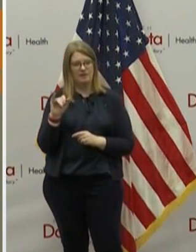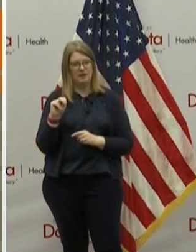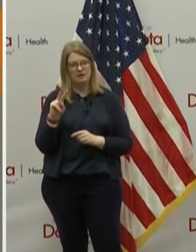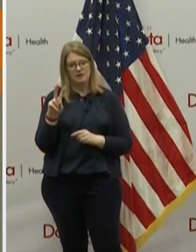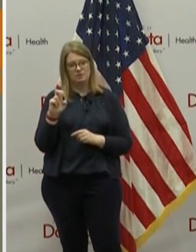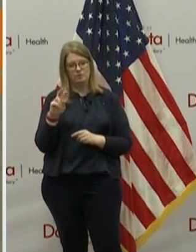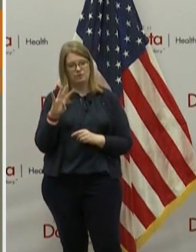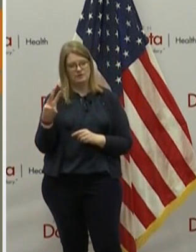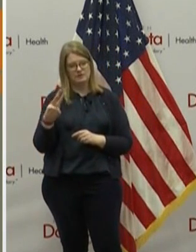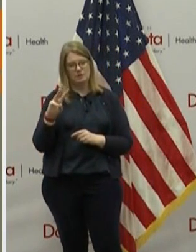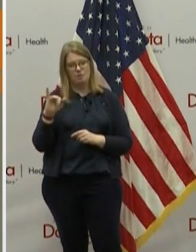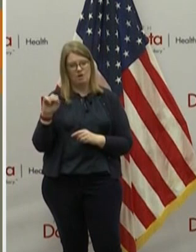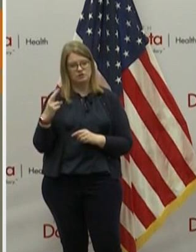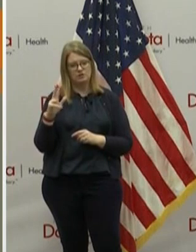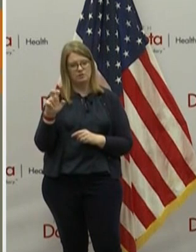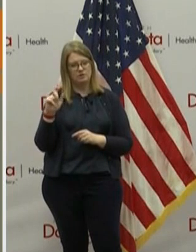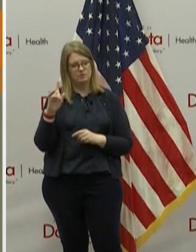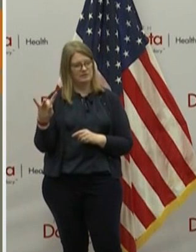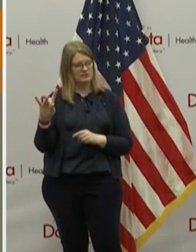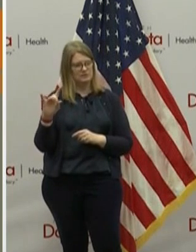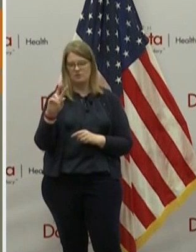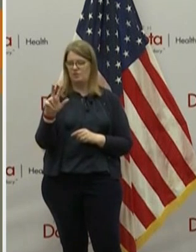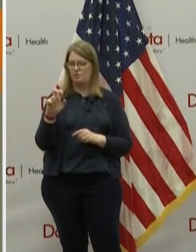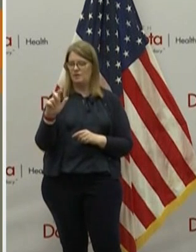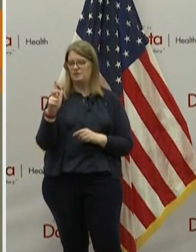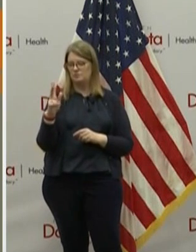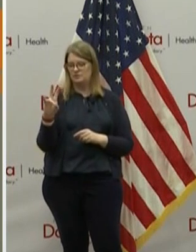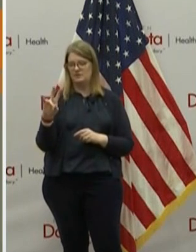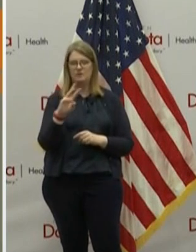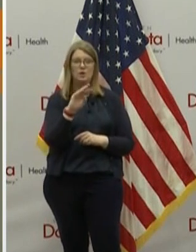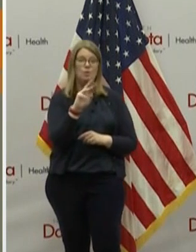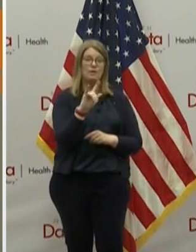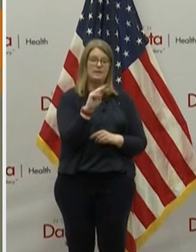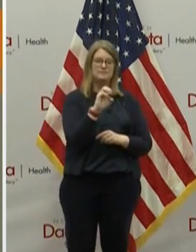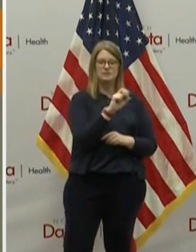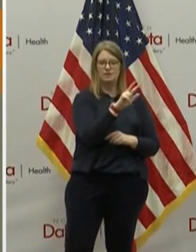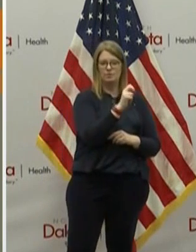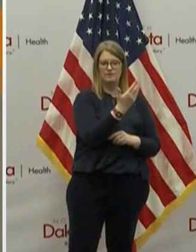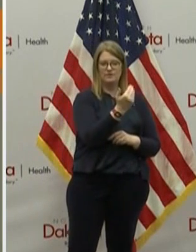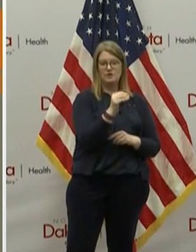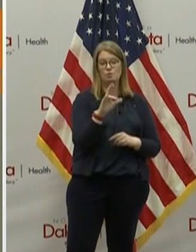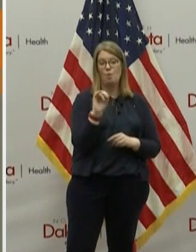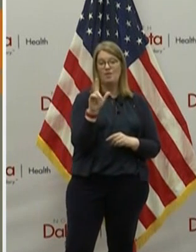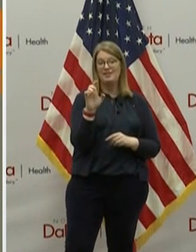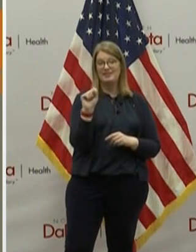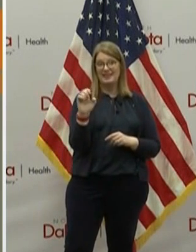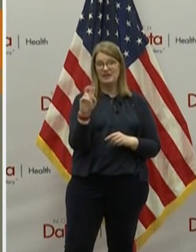TOGETHER. WE HAVE COUNTIES WITH OVER 200. STARK WITH 358.